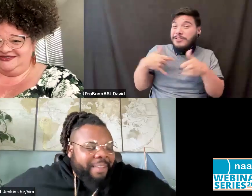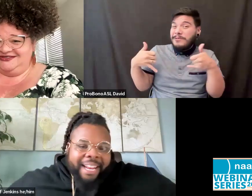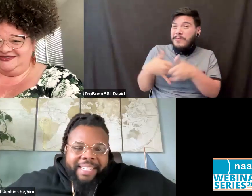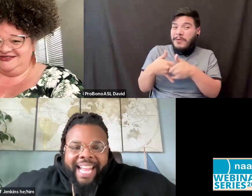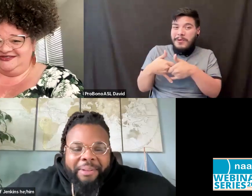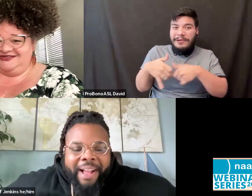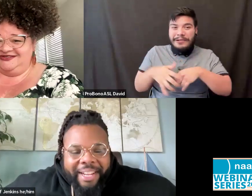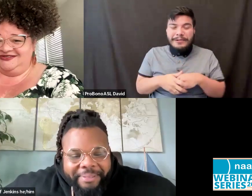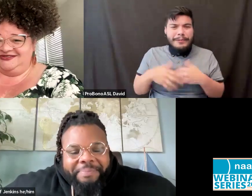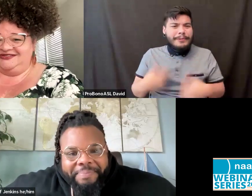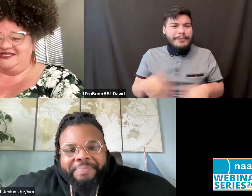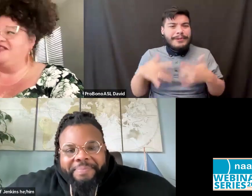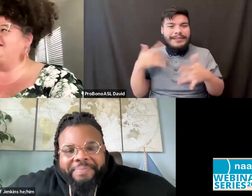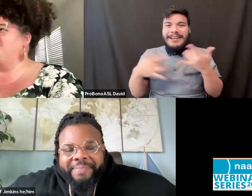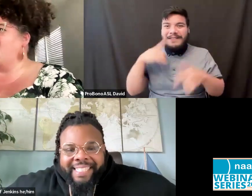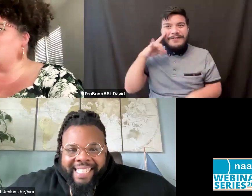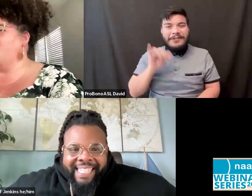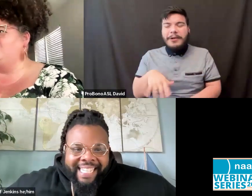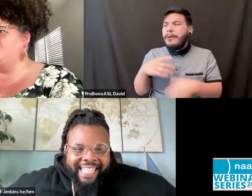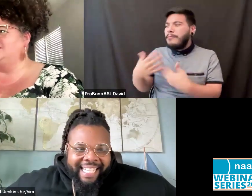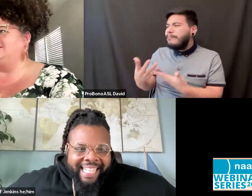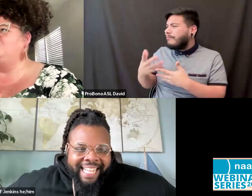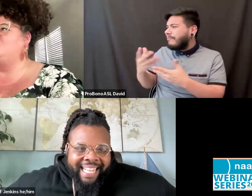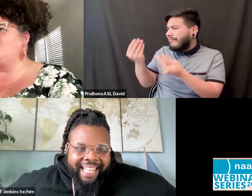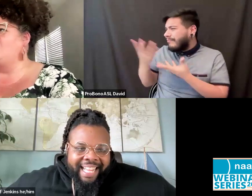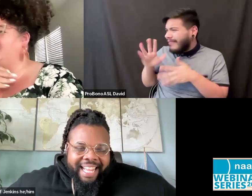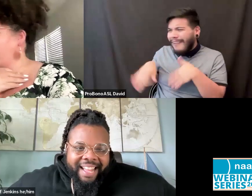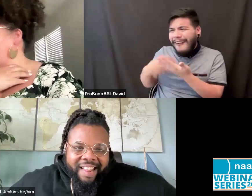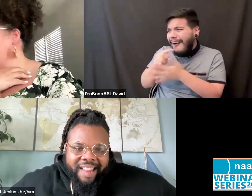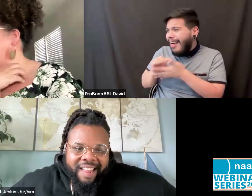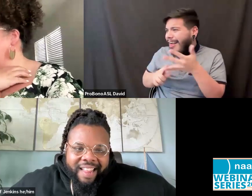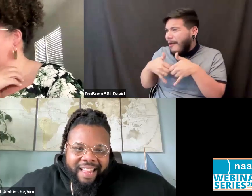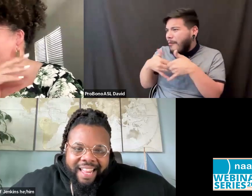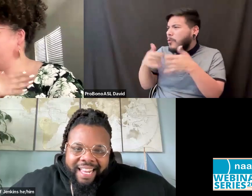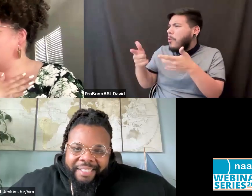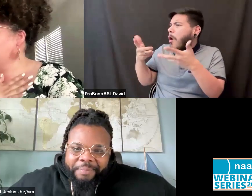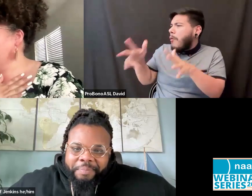and I'm excited about it. Tell us about all the awards you were already able to say, award